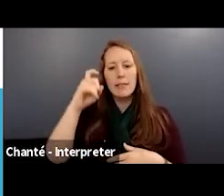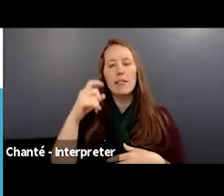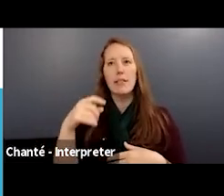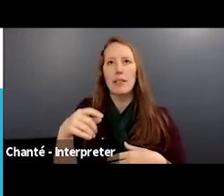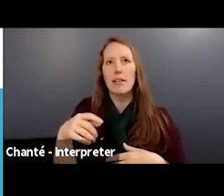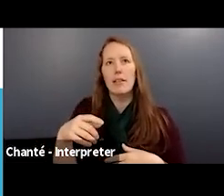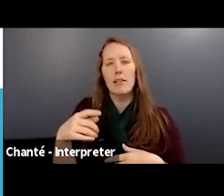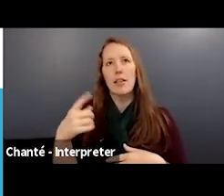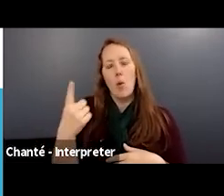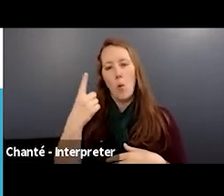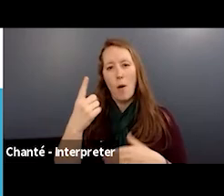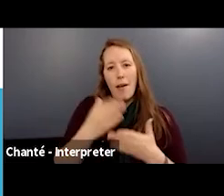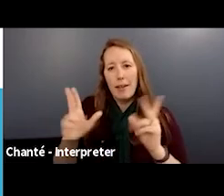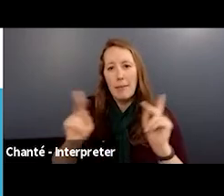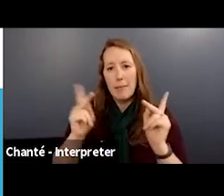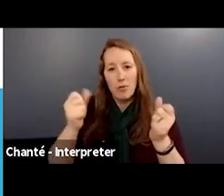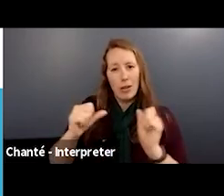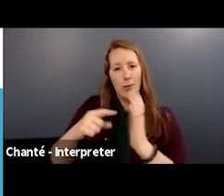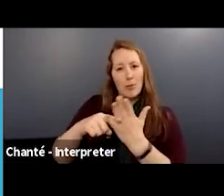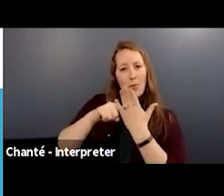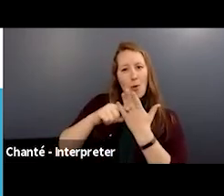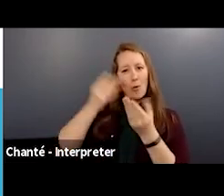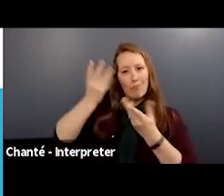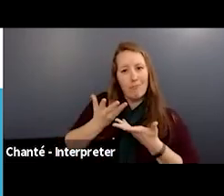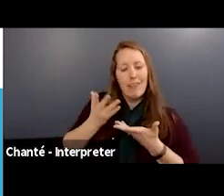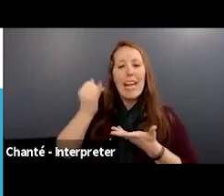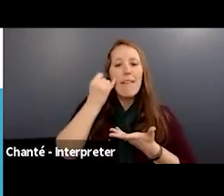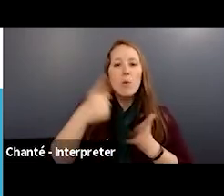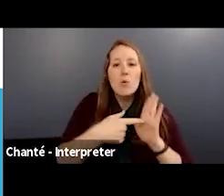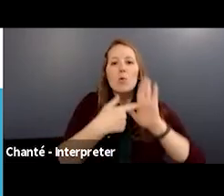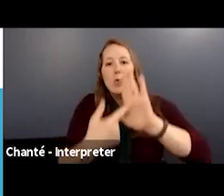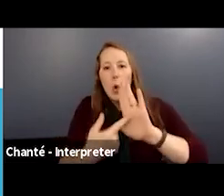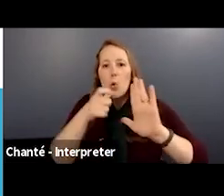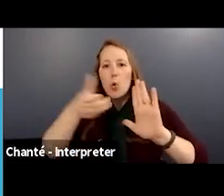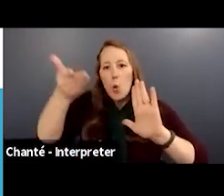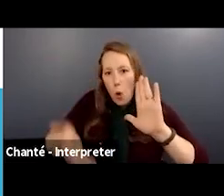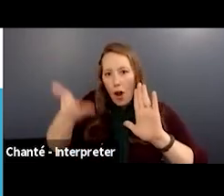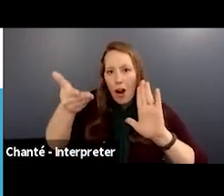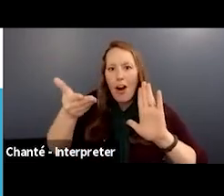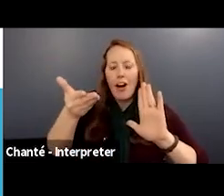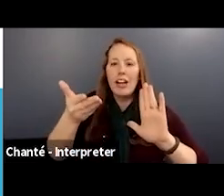if you present your authentic self to individuals on a regular basis,